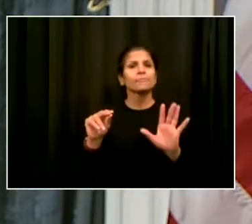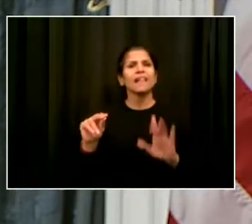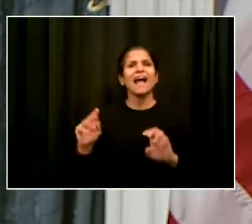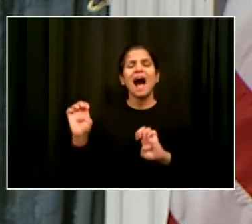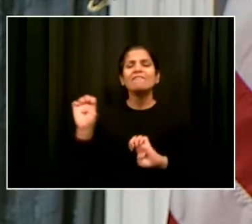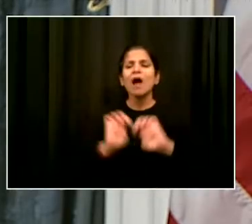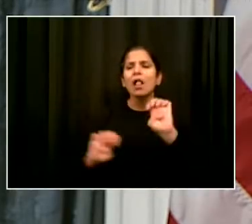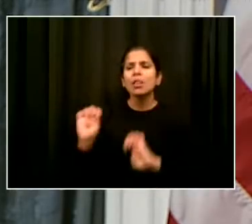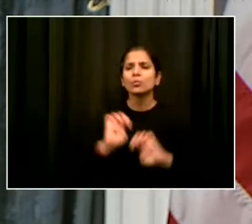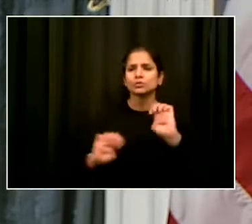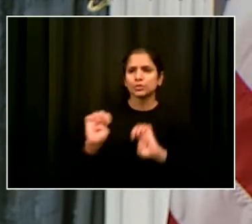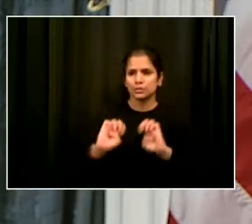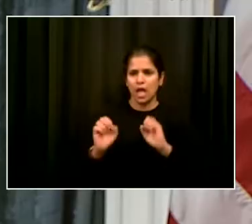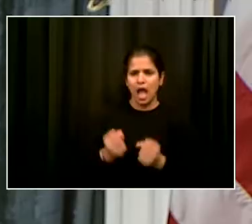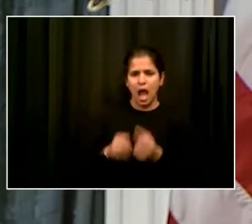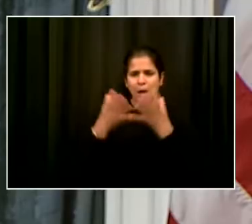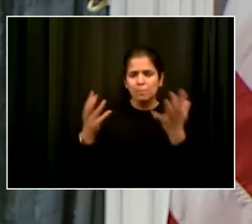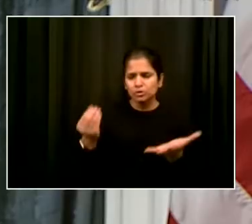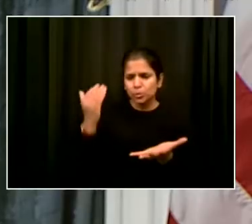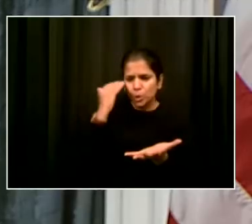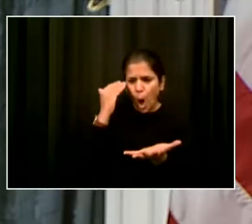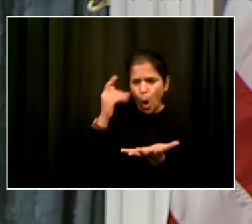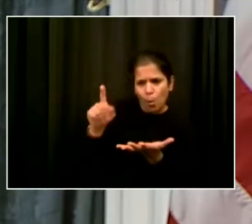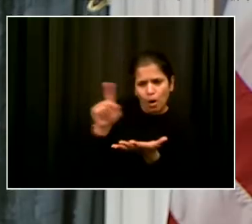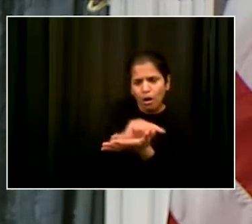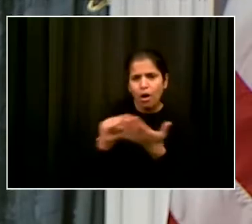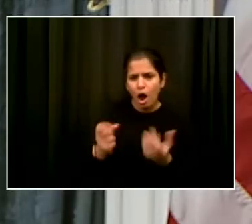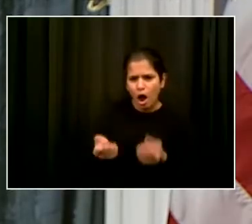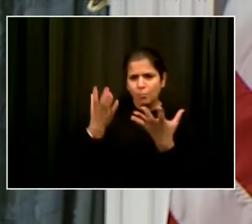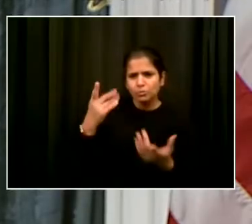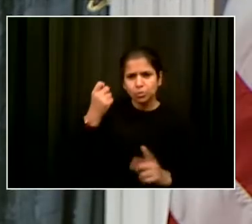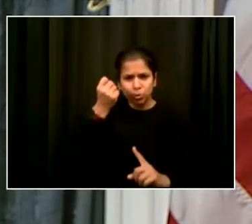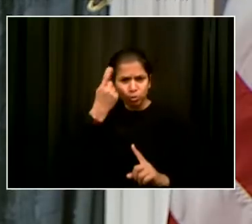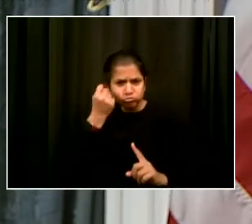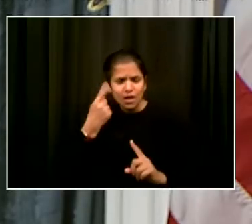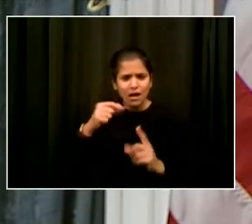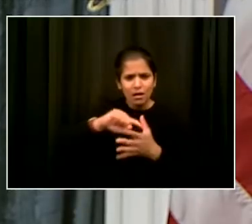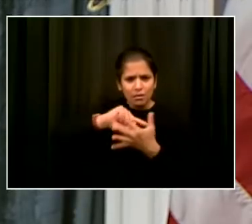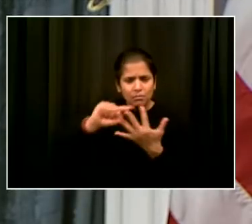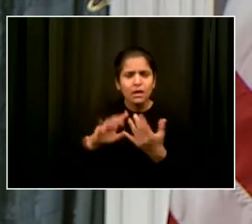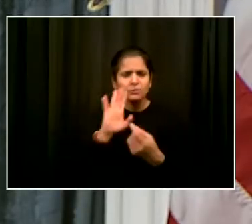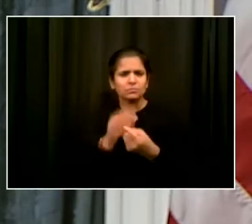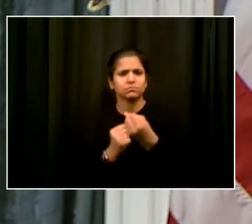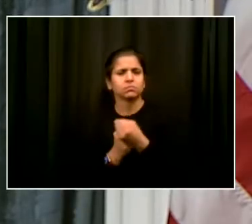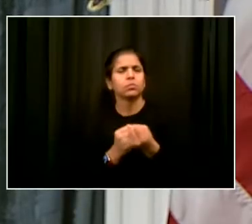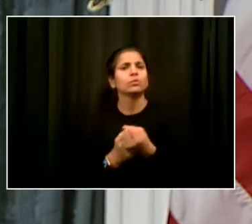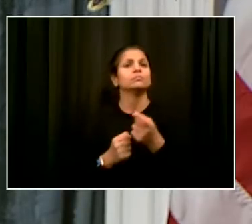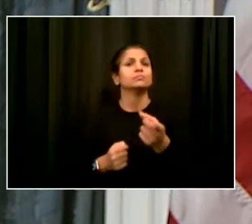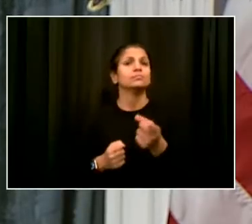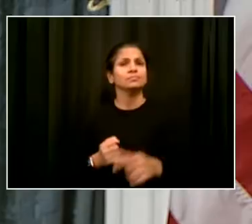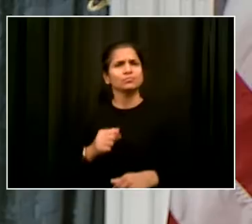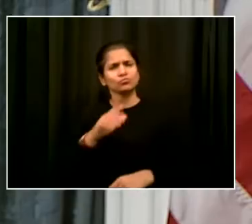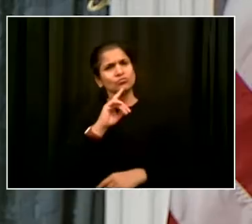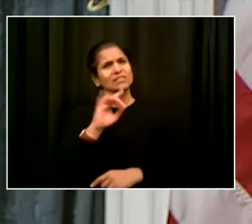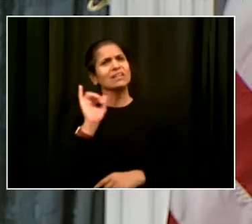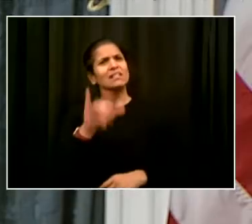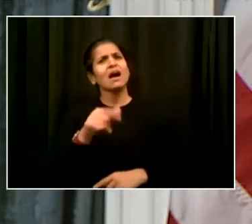IS ONENEPONIT T NI TIME AND WHEN